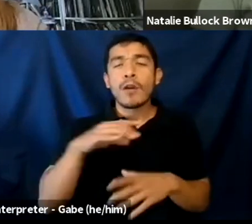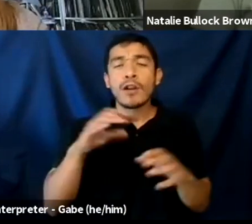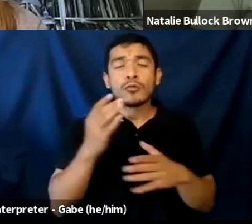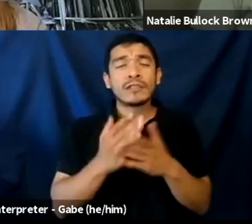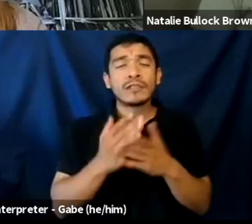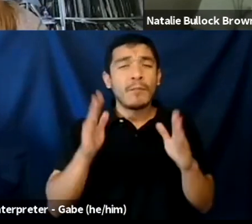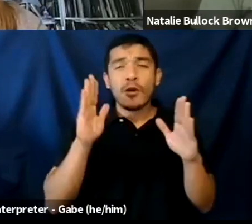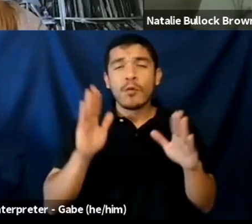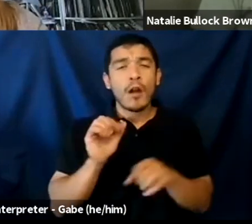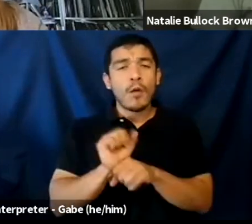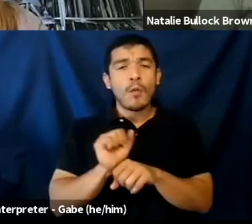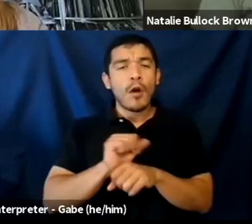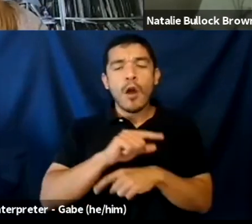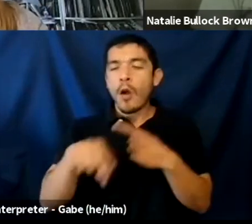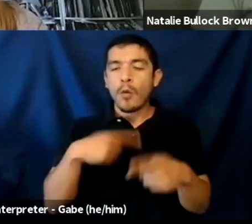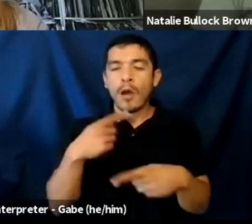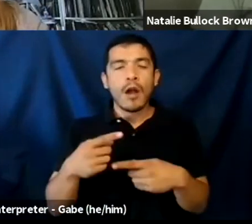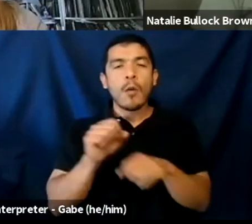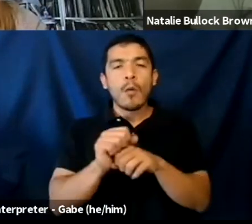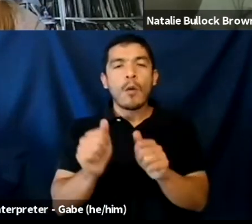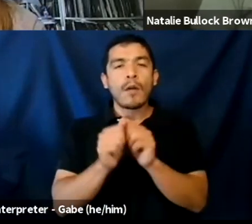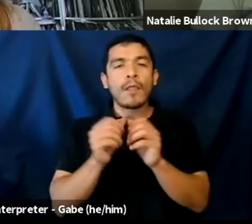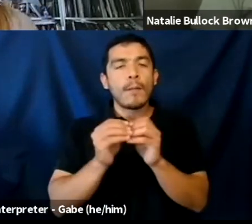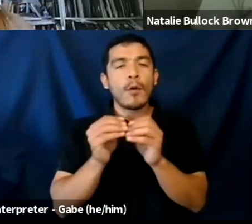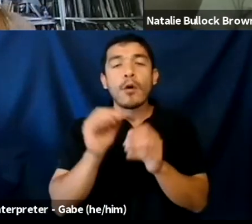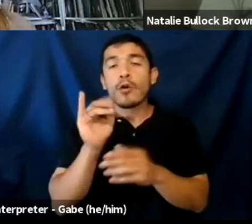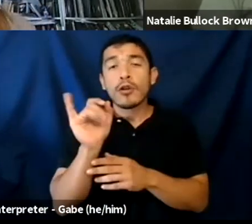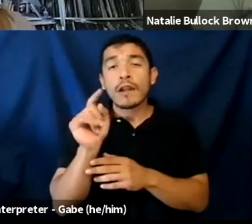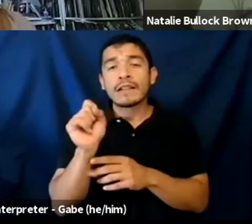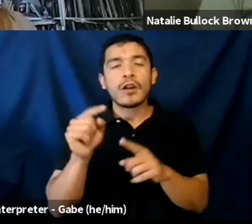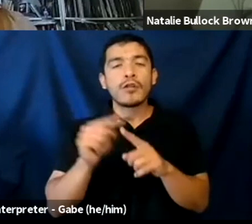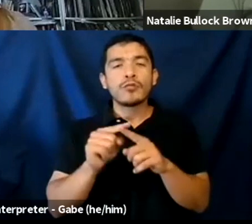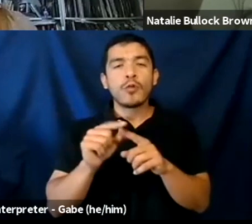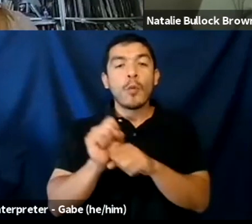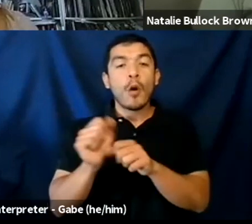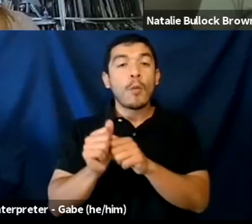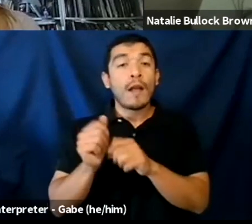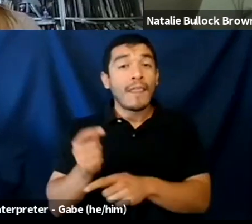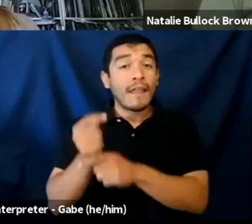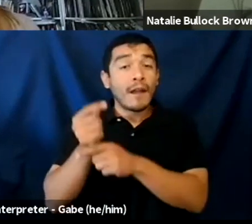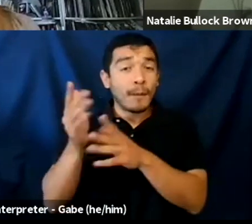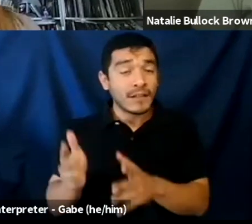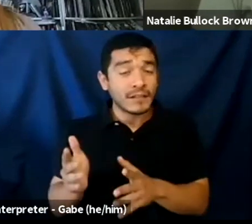around engaging more journalists to engage with therapists. 'Cause I feel like it'd be great